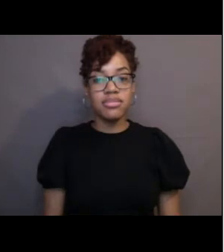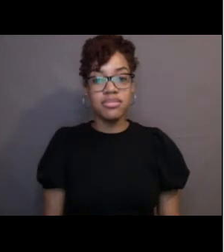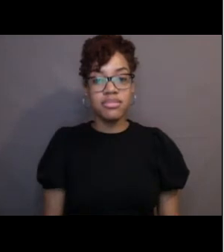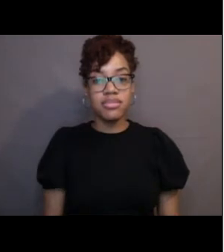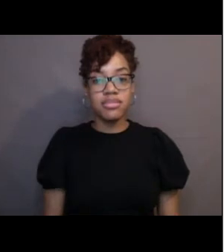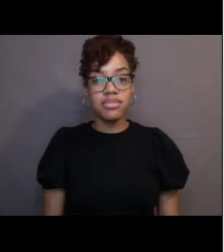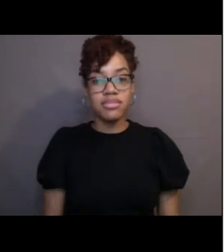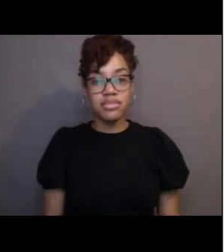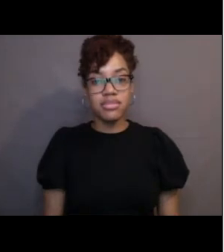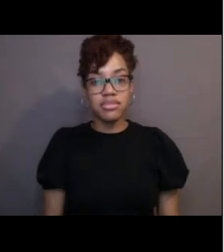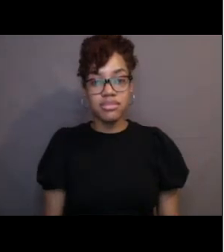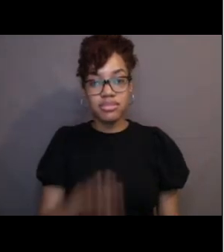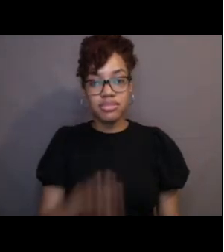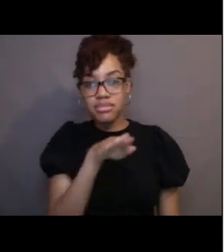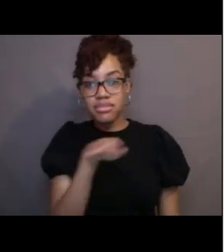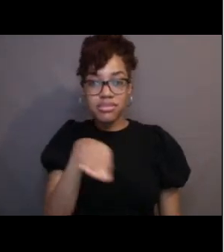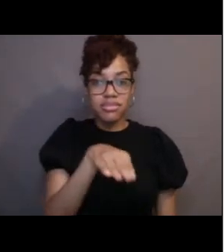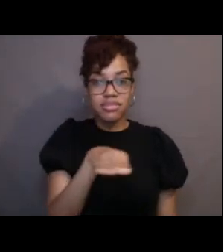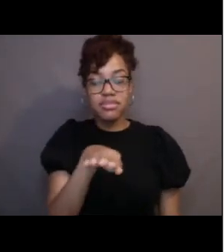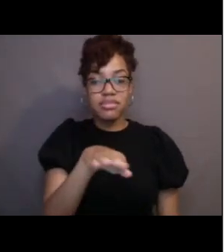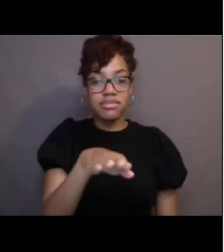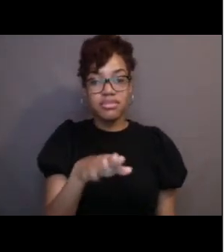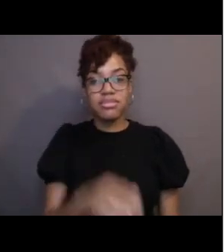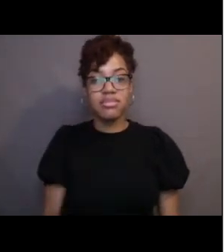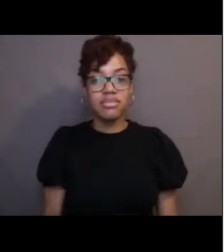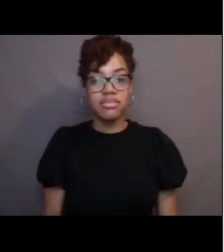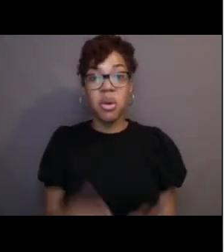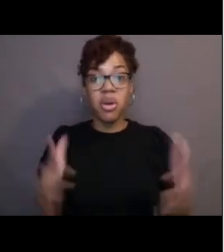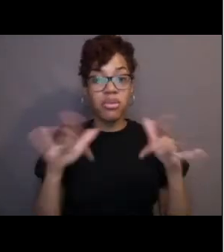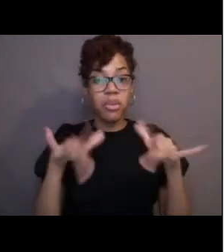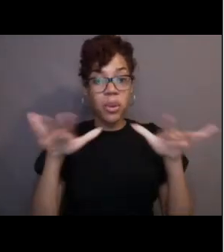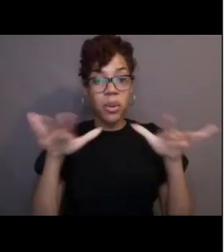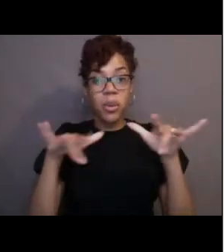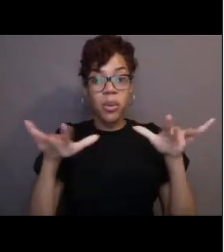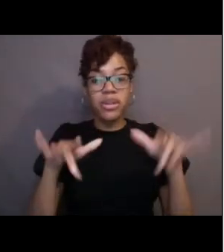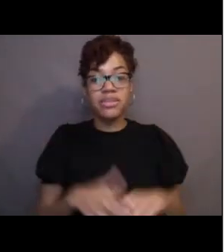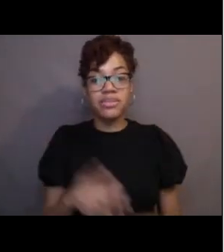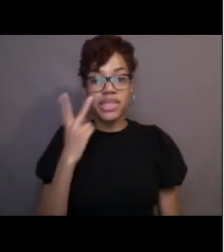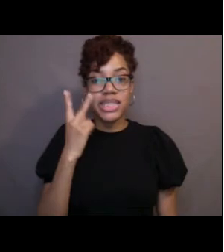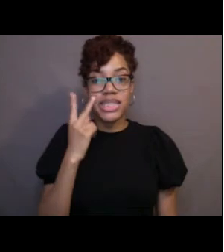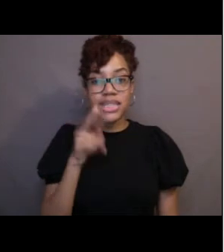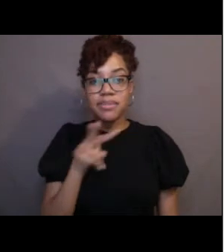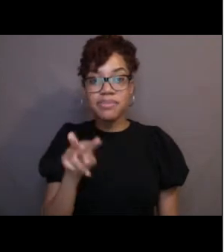And once the tag's on the turtle, it's already recording, and it's seeing the view from the turtle's eyes.